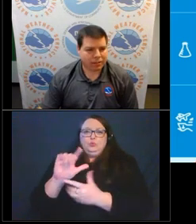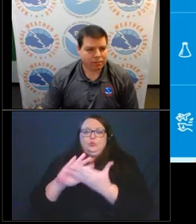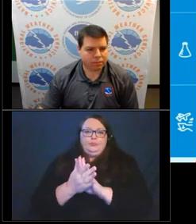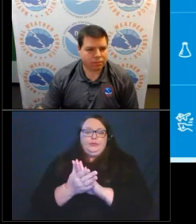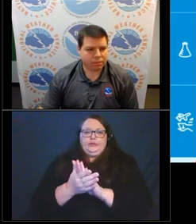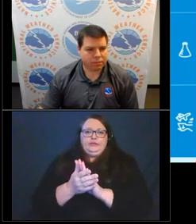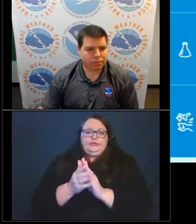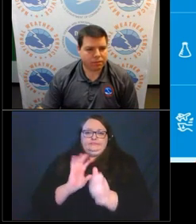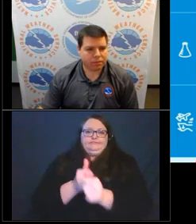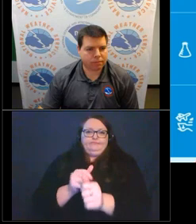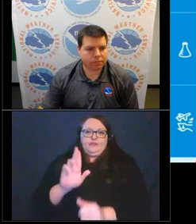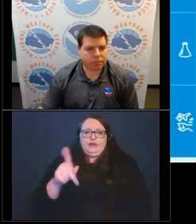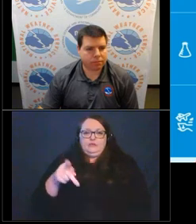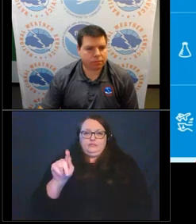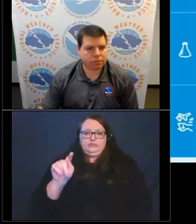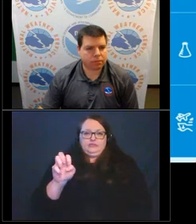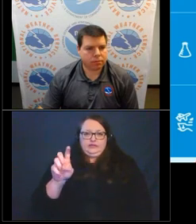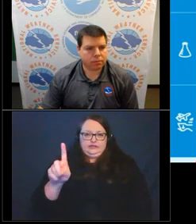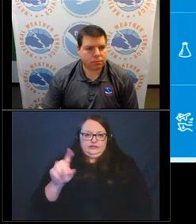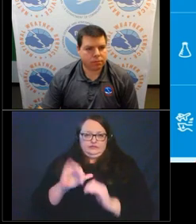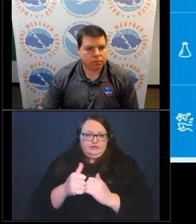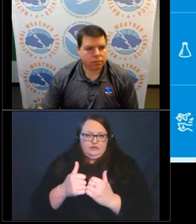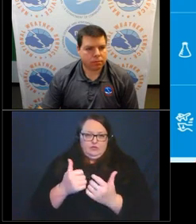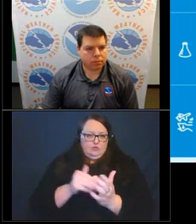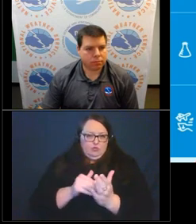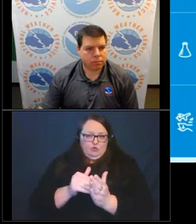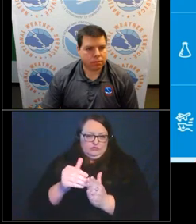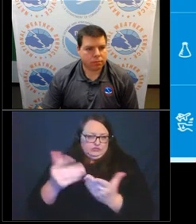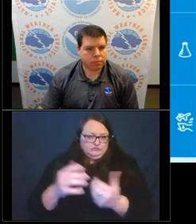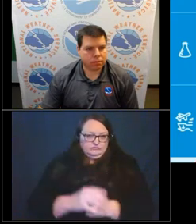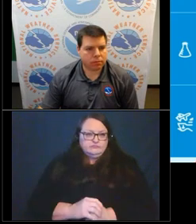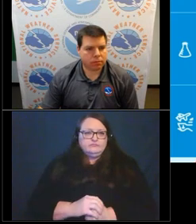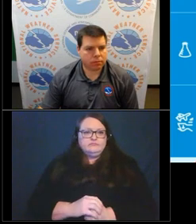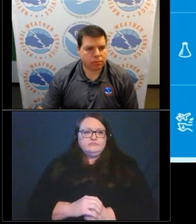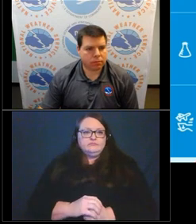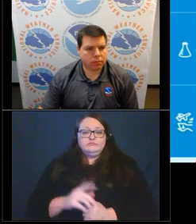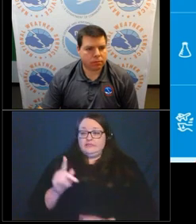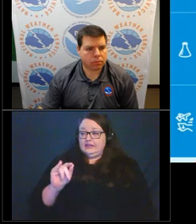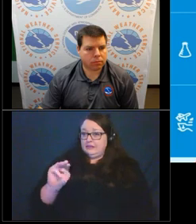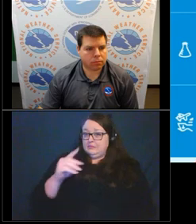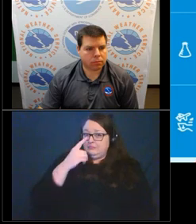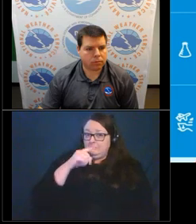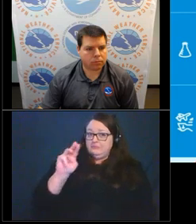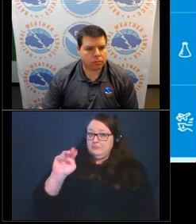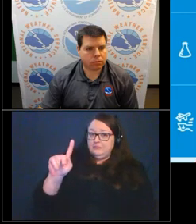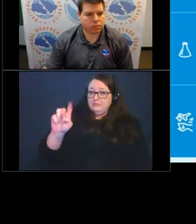Mike, if you want to touch upon the calibration. I think that's leading to the,